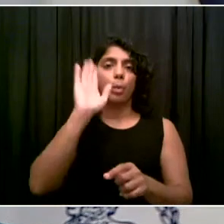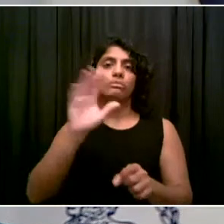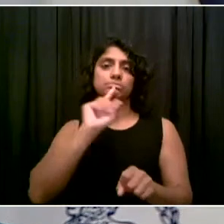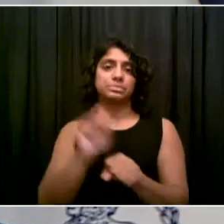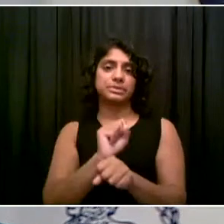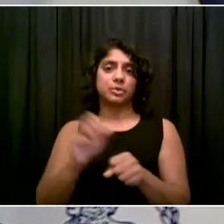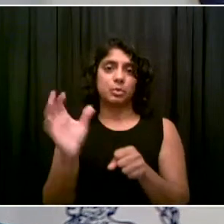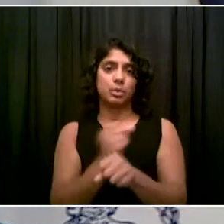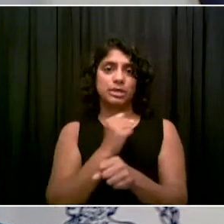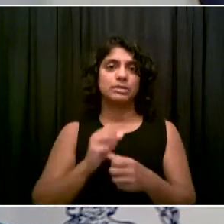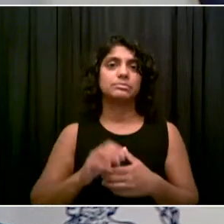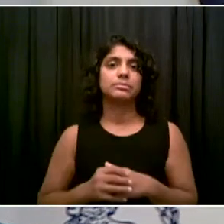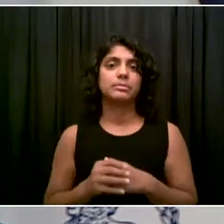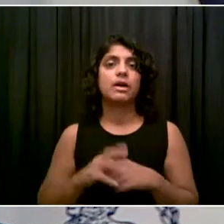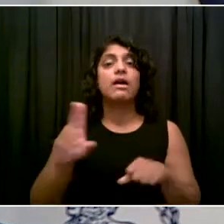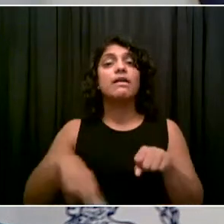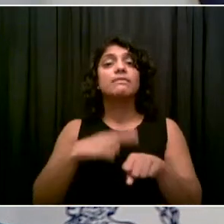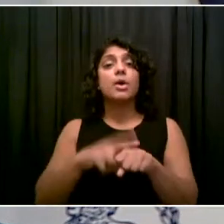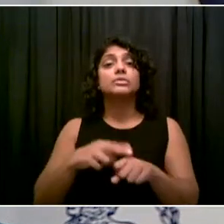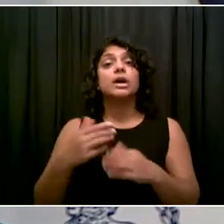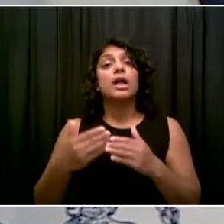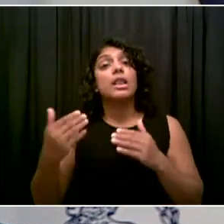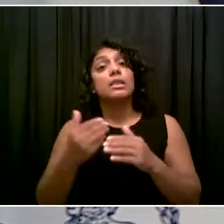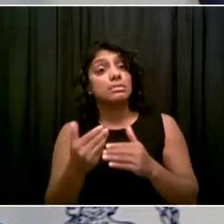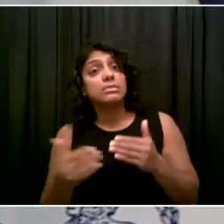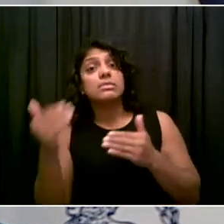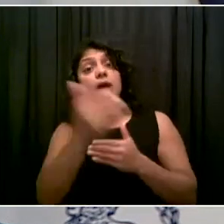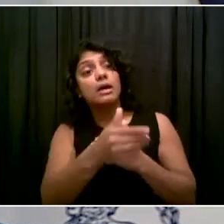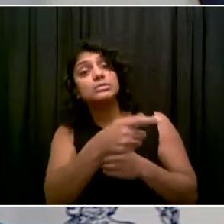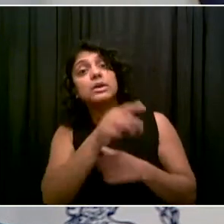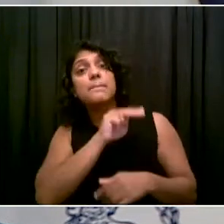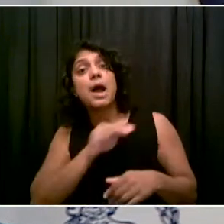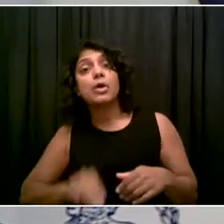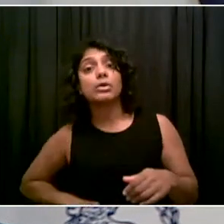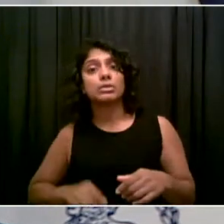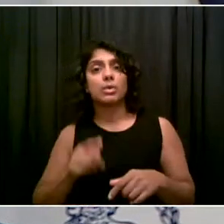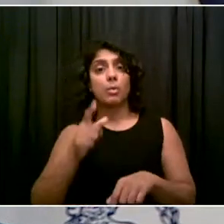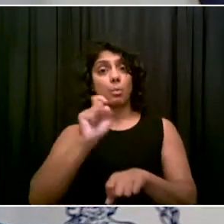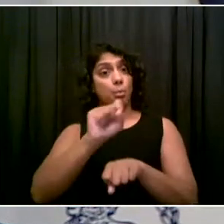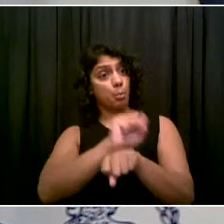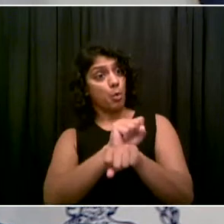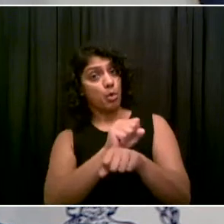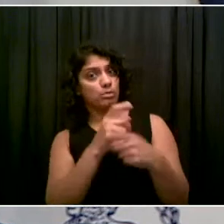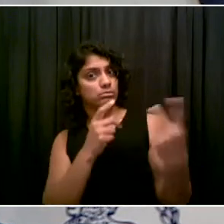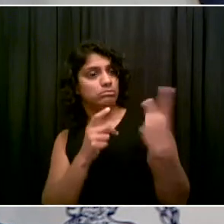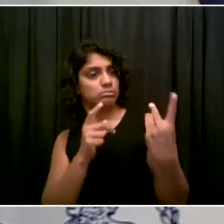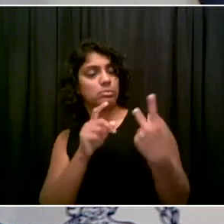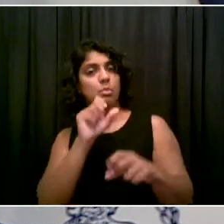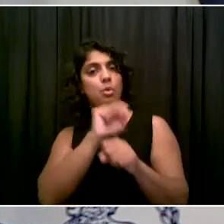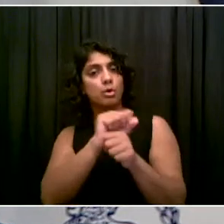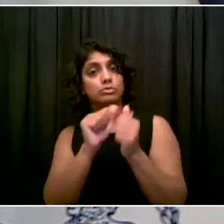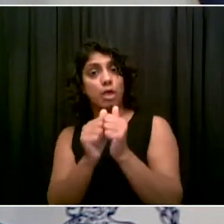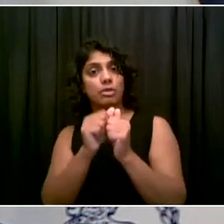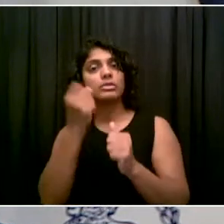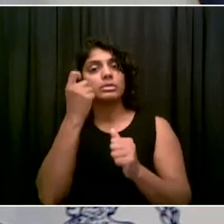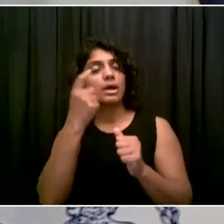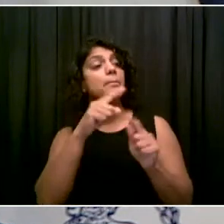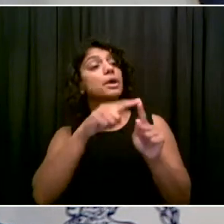THEY WILL HAVE THE MANDEAT, THEY NEED OT, OF